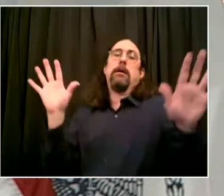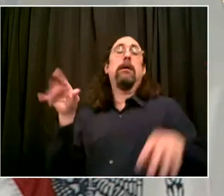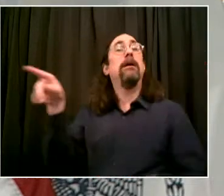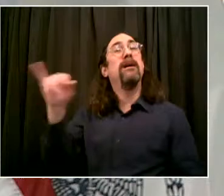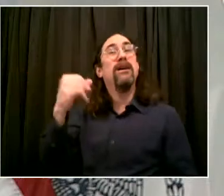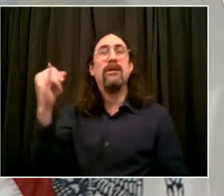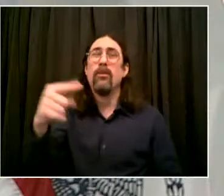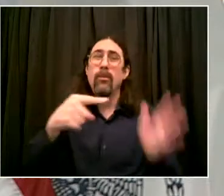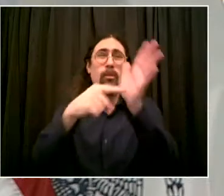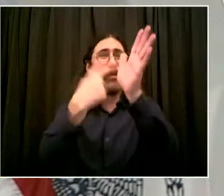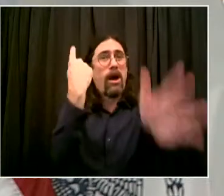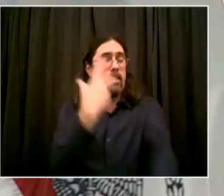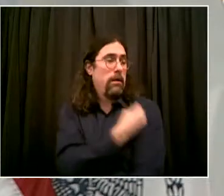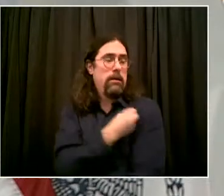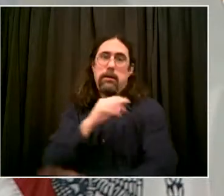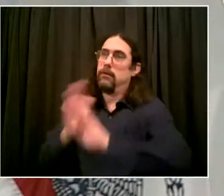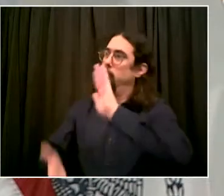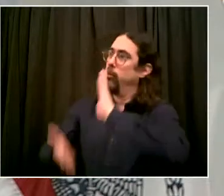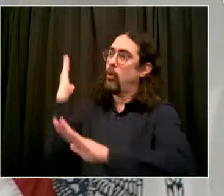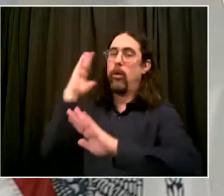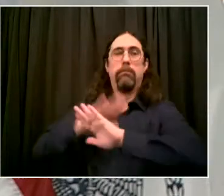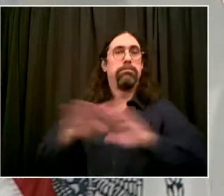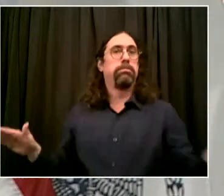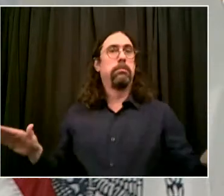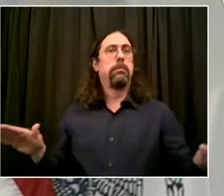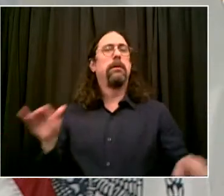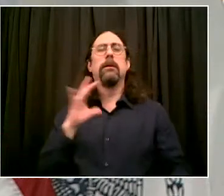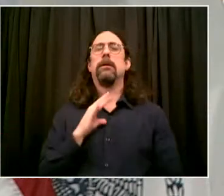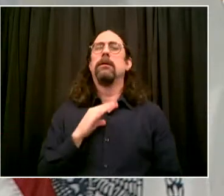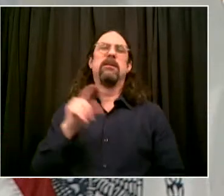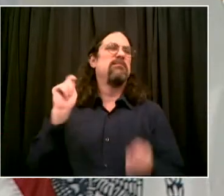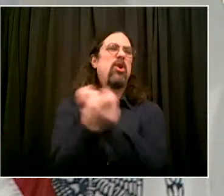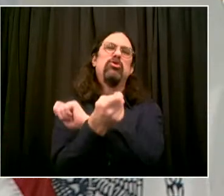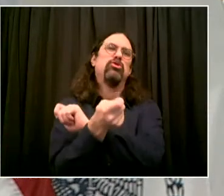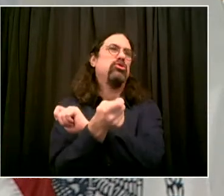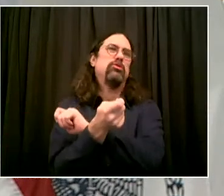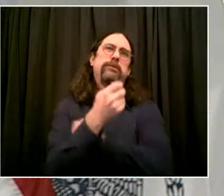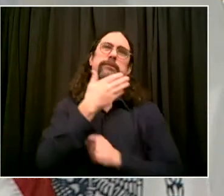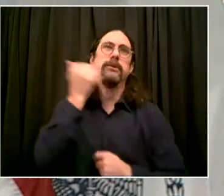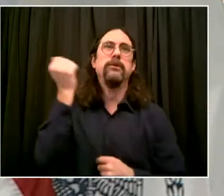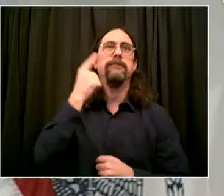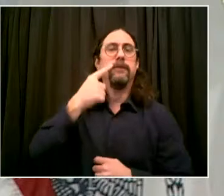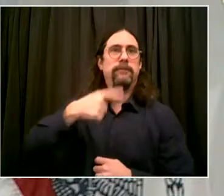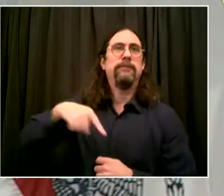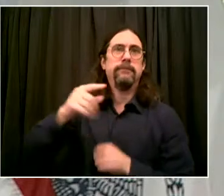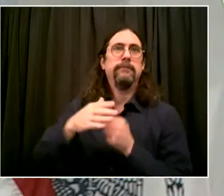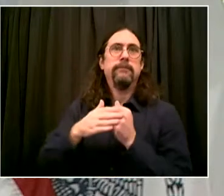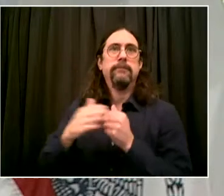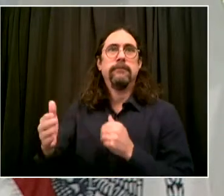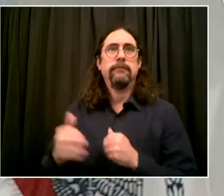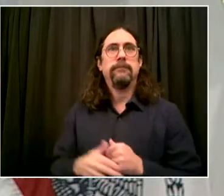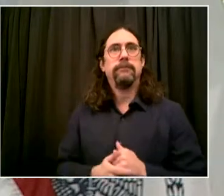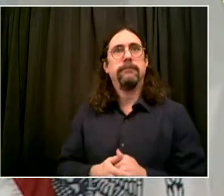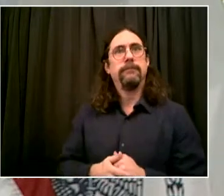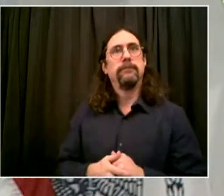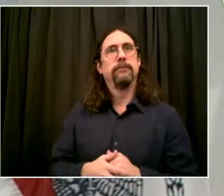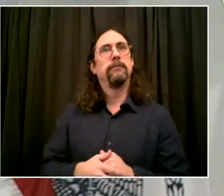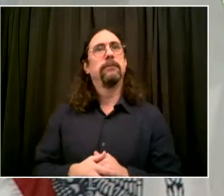NEED A FIRST DOSE. I HAVE SPOKEN TO O PEOPLE WHAT THE FIRST DOSE MEANS